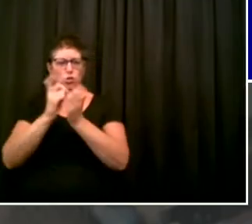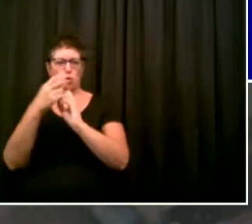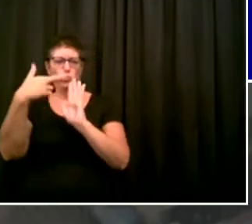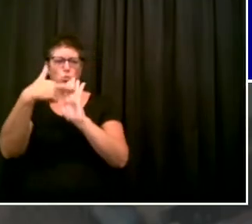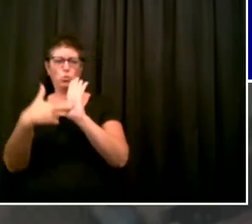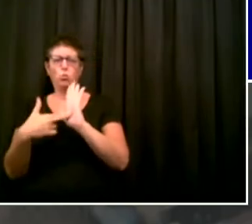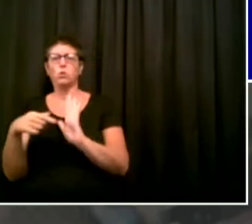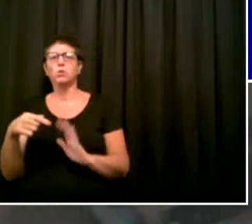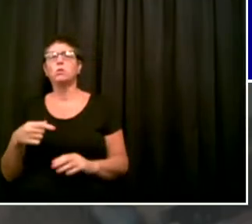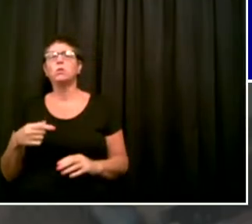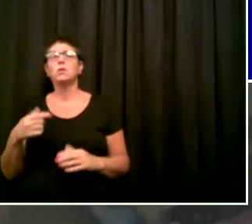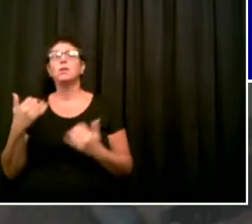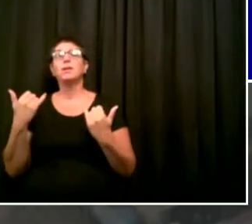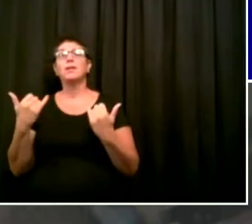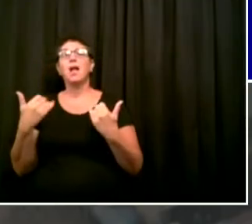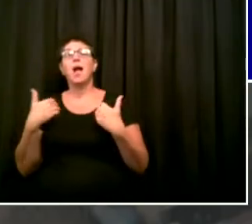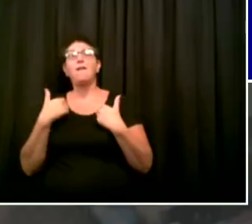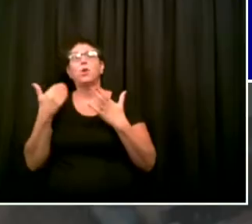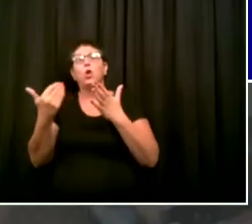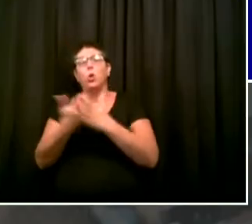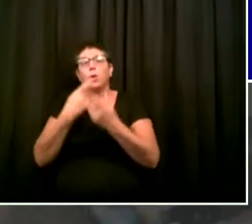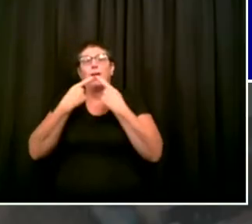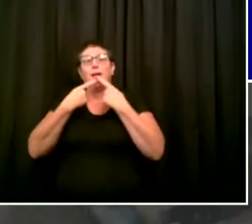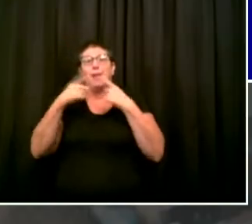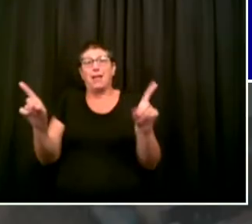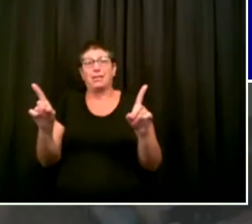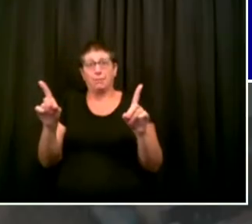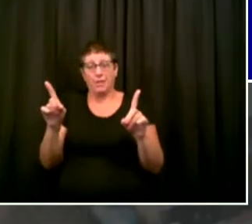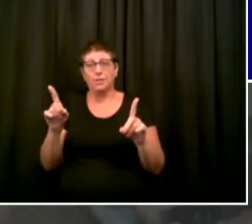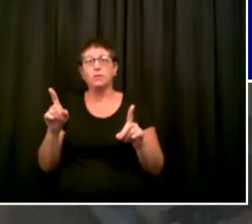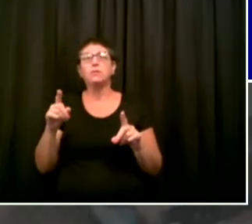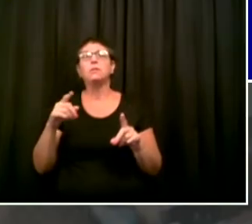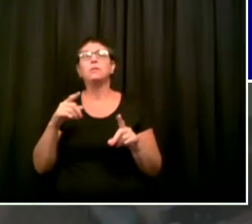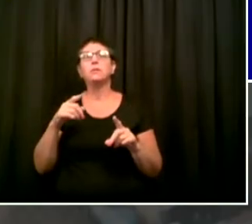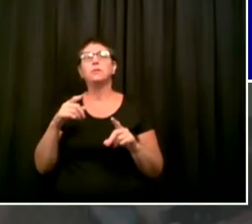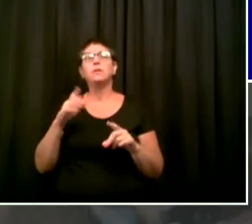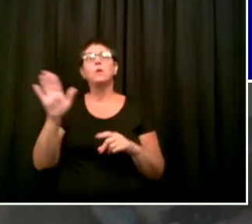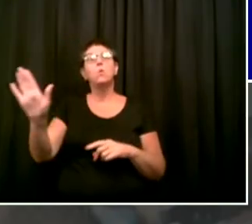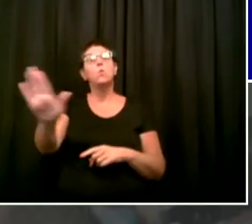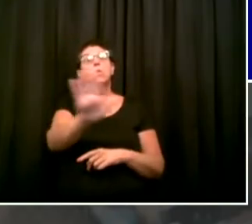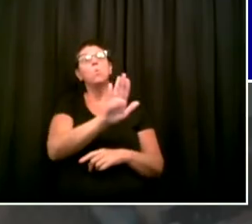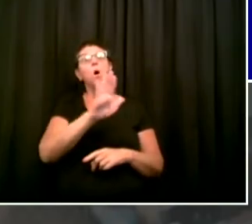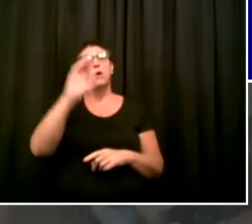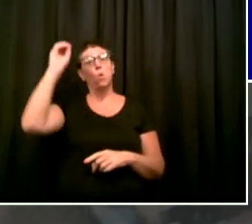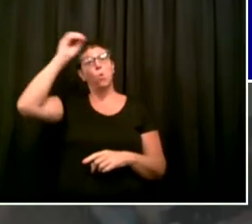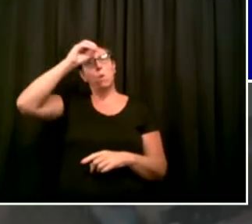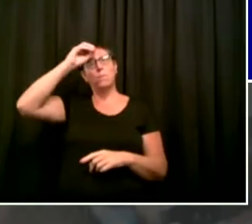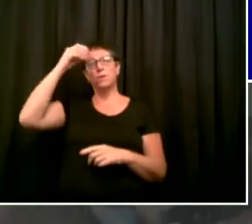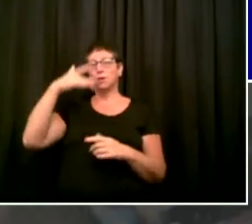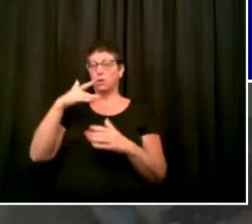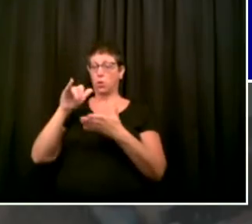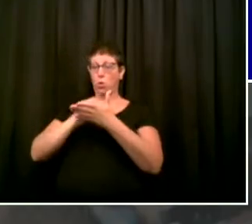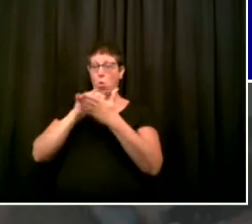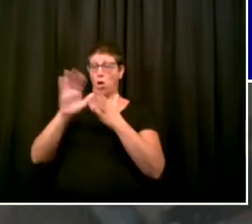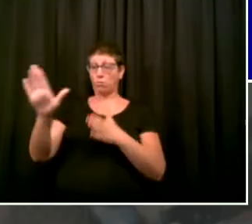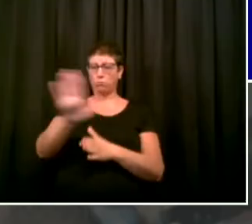SPECIFIC ACTIONS WILL BE TAKEN. AMONG THOE S ATICO ANSRE NEW INITIATIVES TO BRING THE VOICES OF THE PEOPLE OF